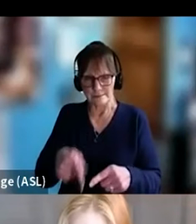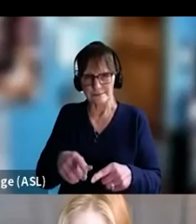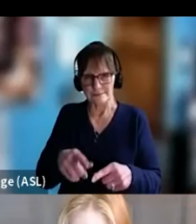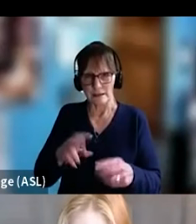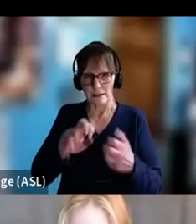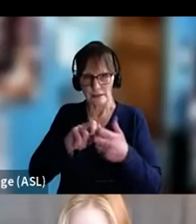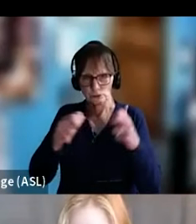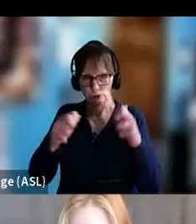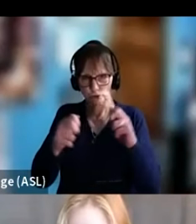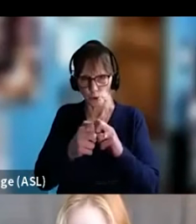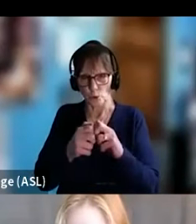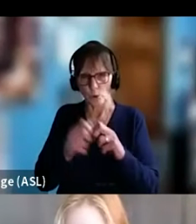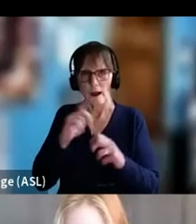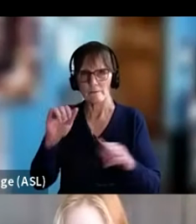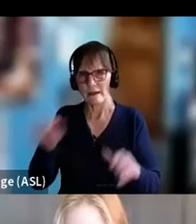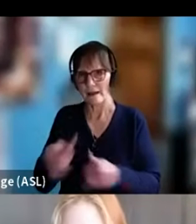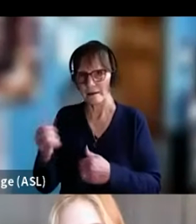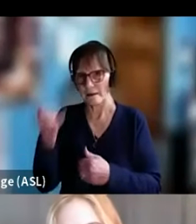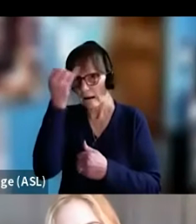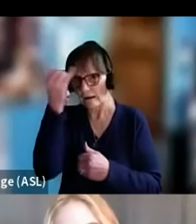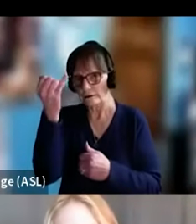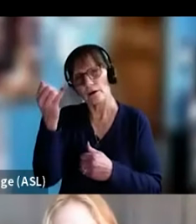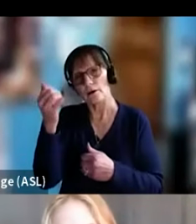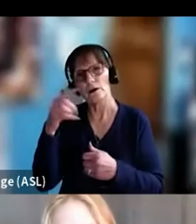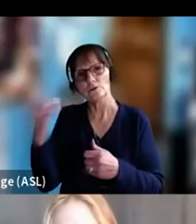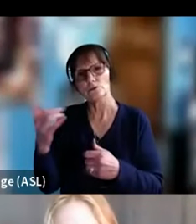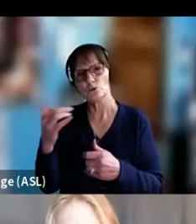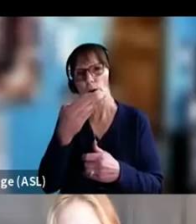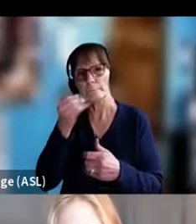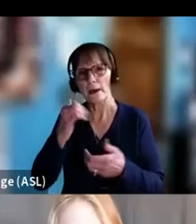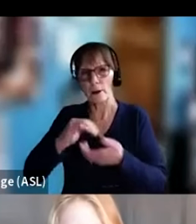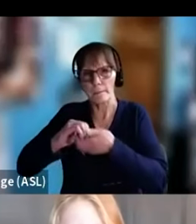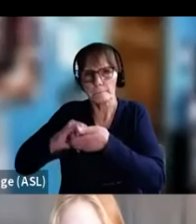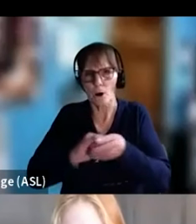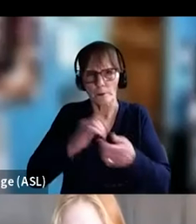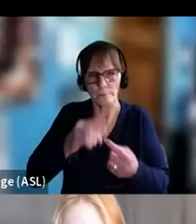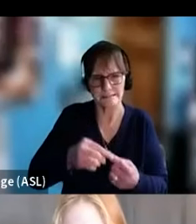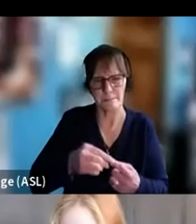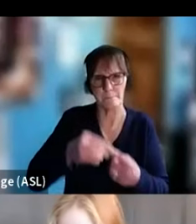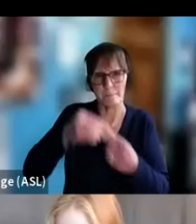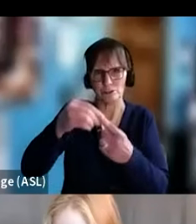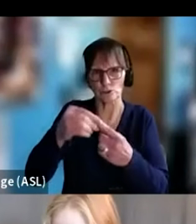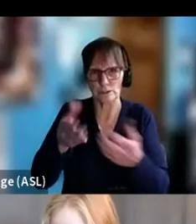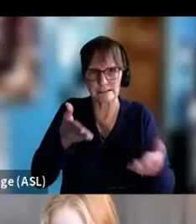if you had any ideas for how to better partner across these specialties and how to really integrate these services